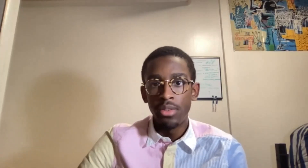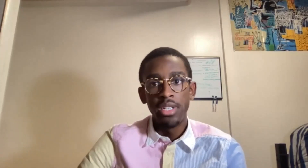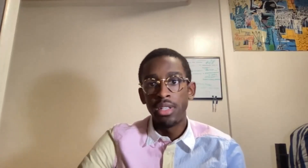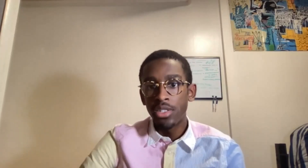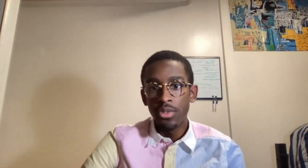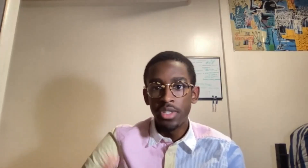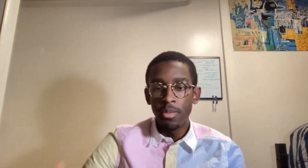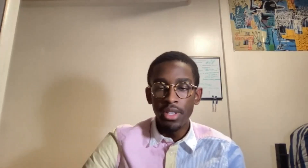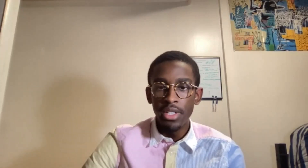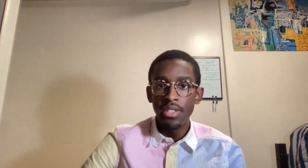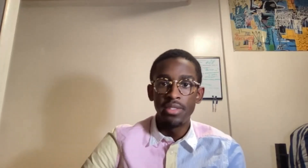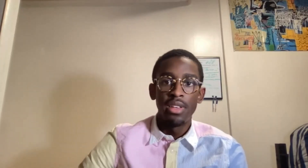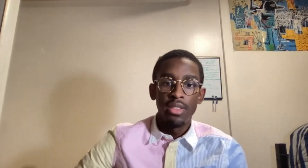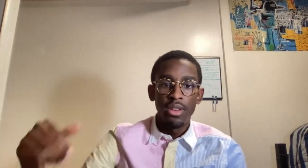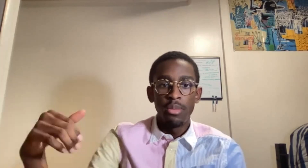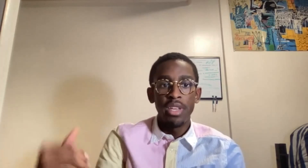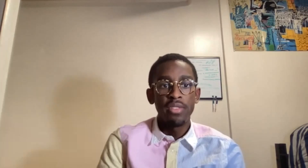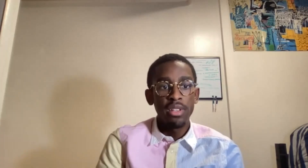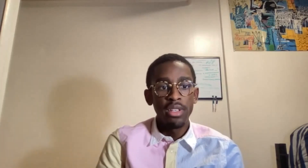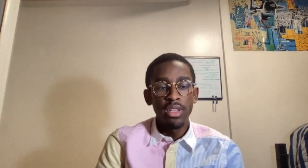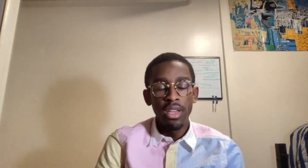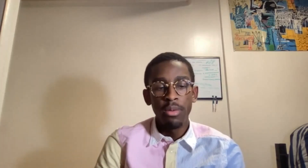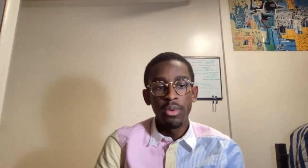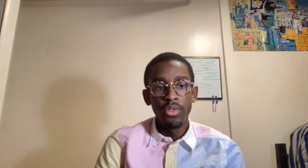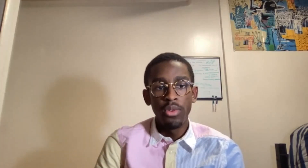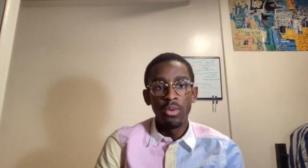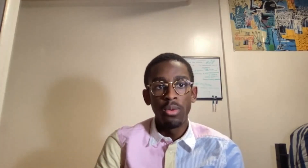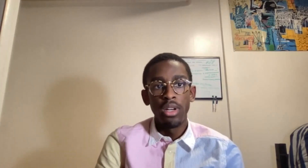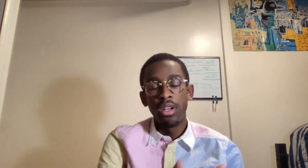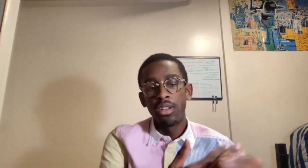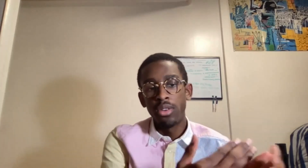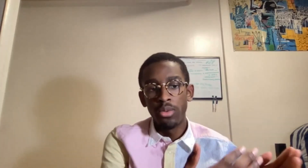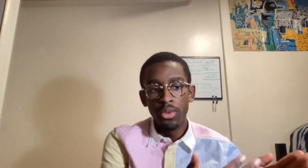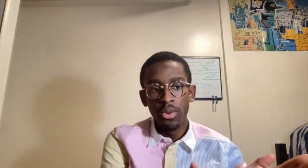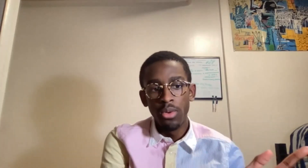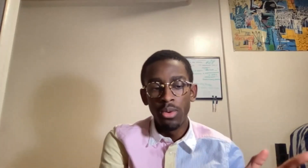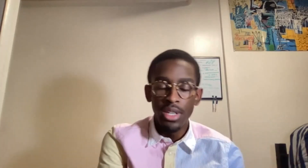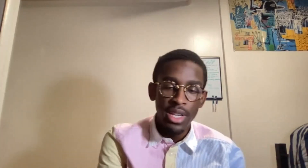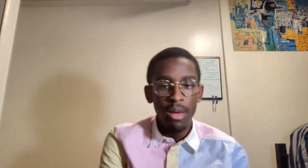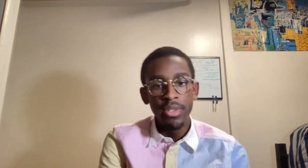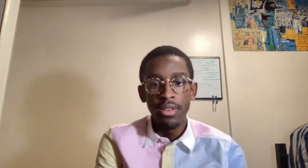and intellectual disabilities. They're basically able to go through an adaptive